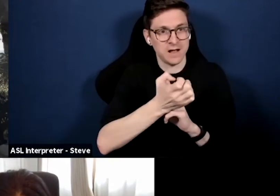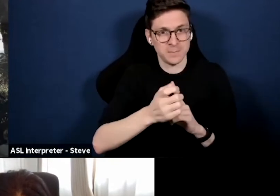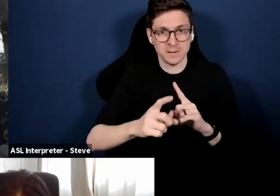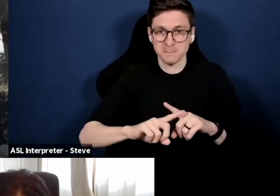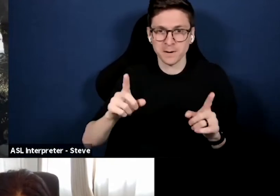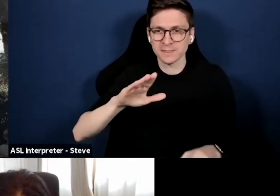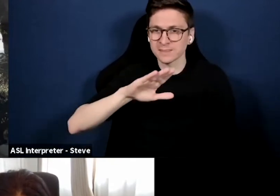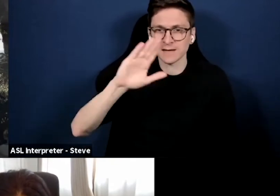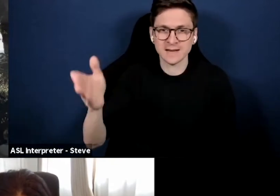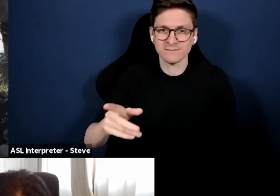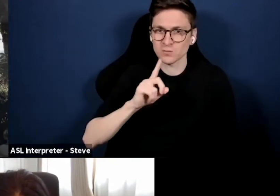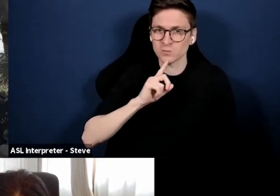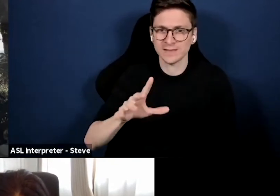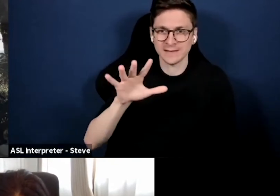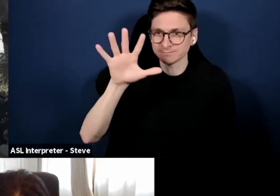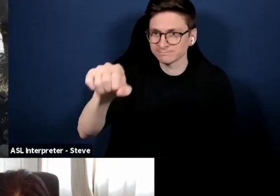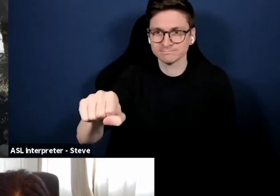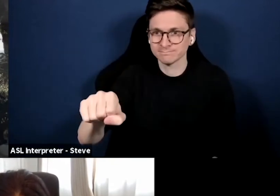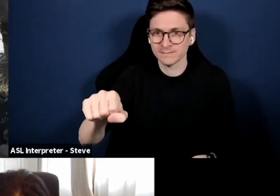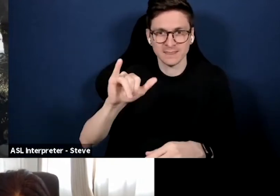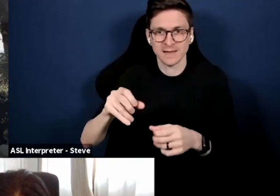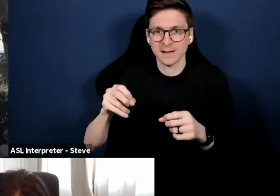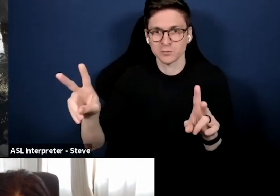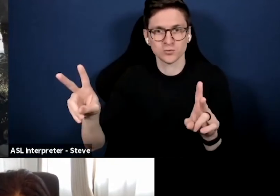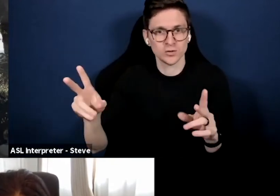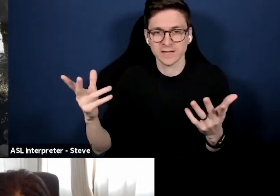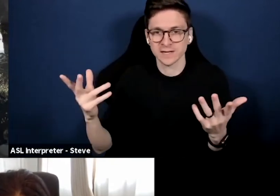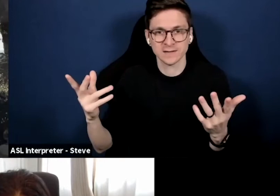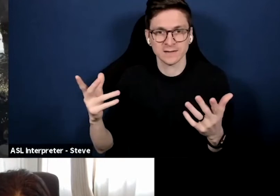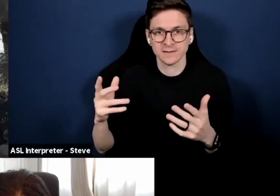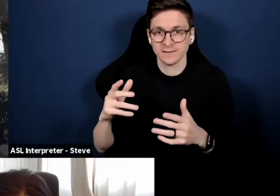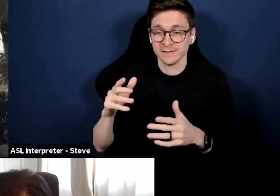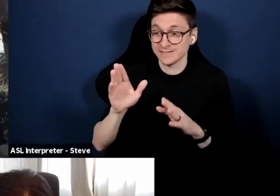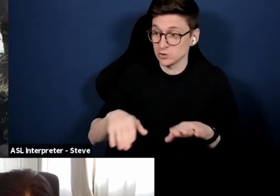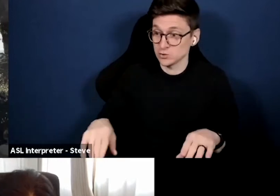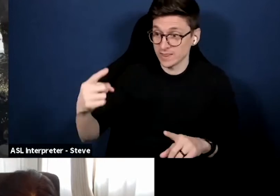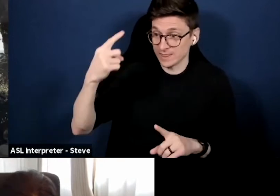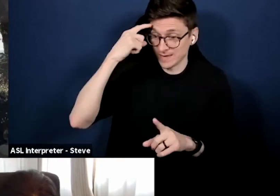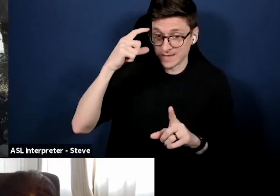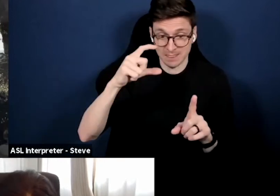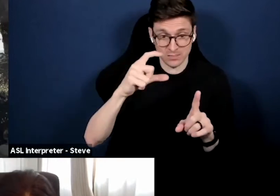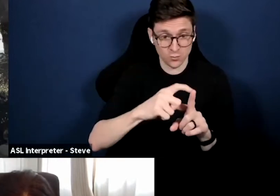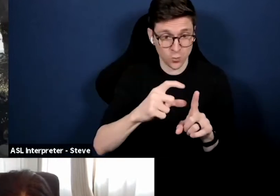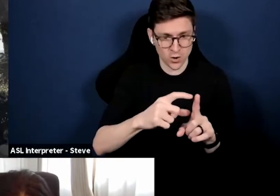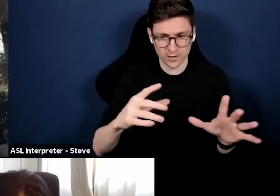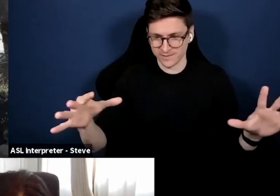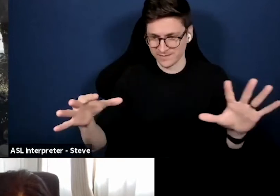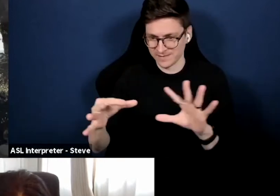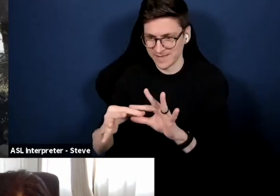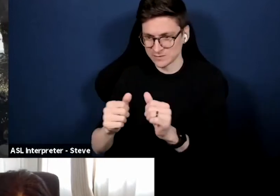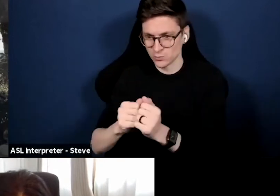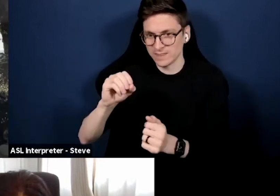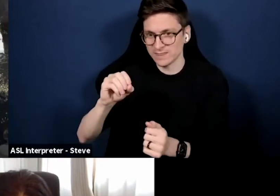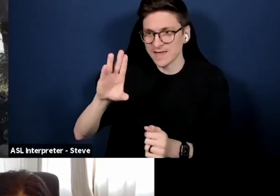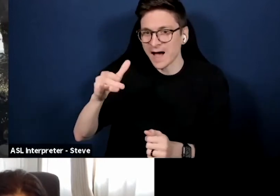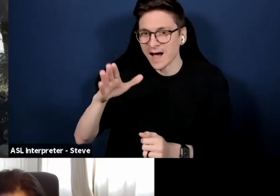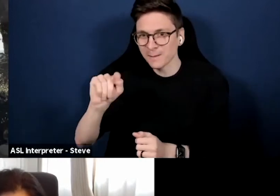infinity children think the word refers to the object not the event or the verb or the action